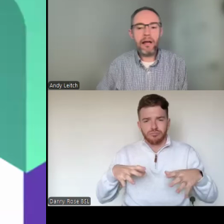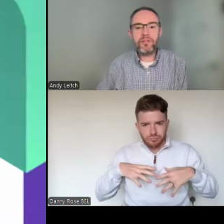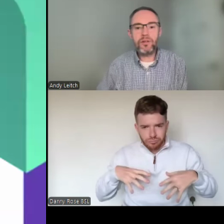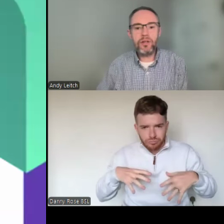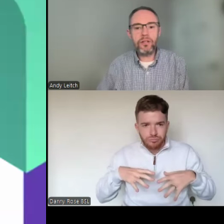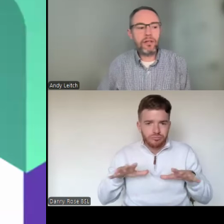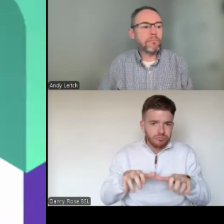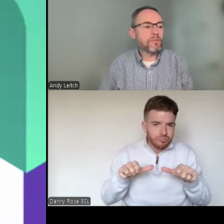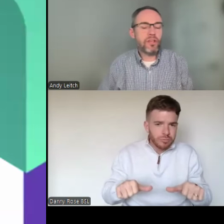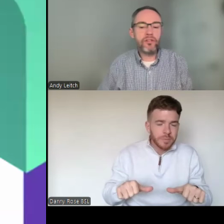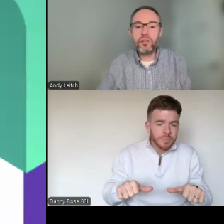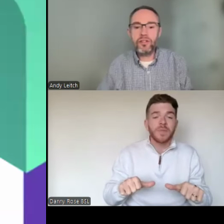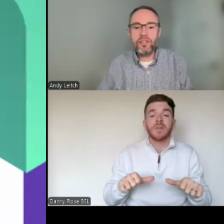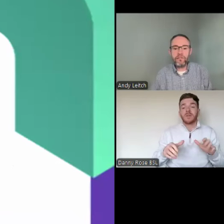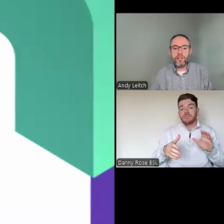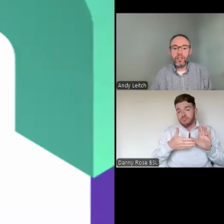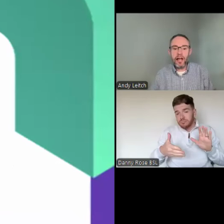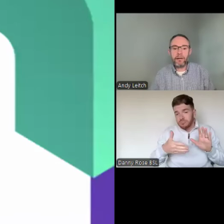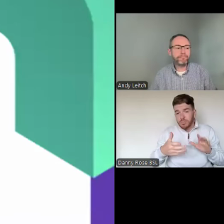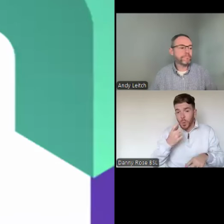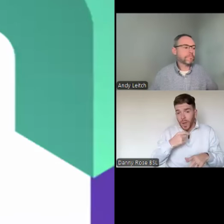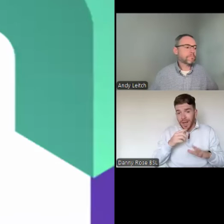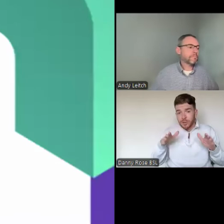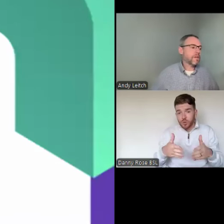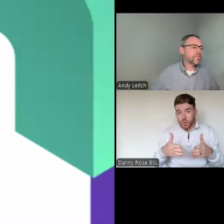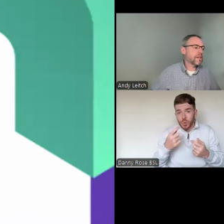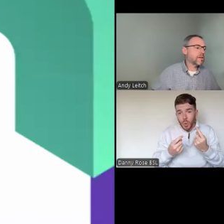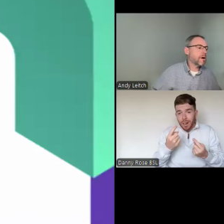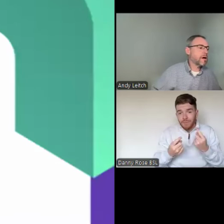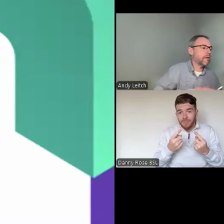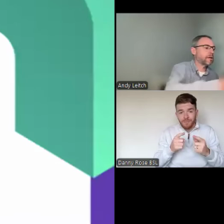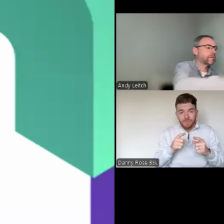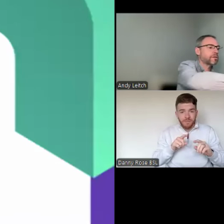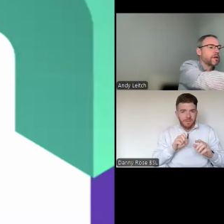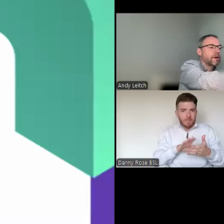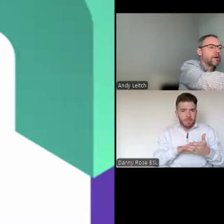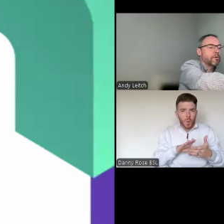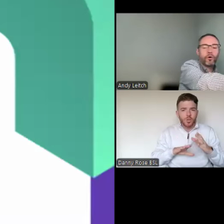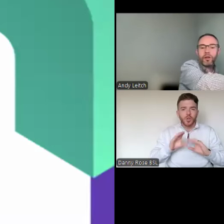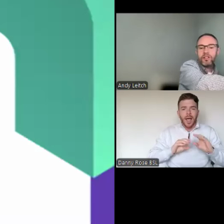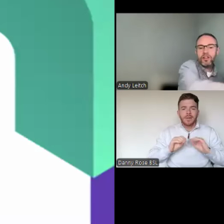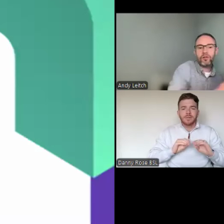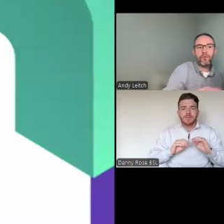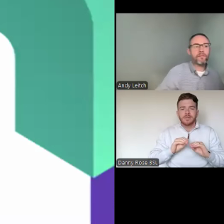perhaps you could just introduce yourself in the chat, say who you are and what organization you're with,